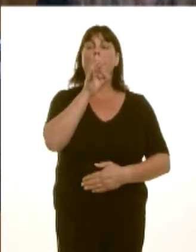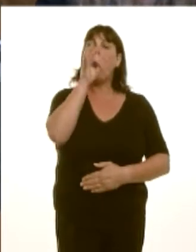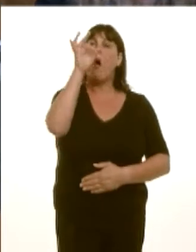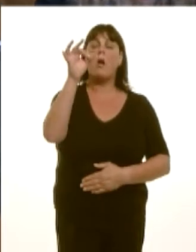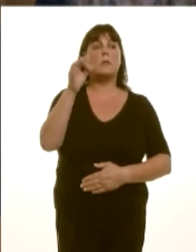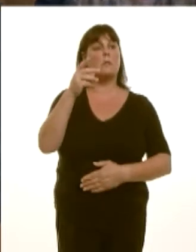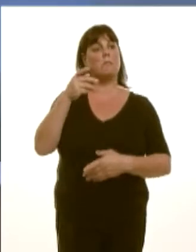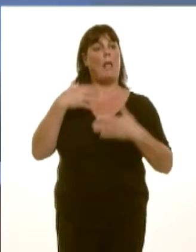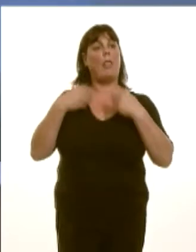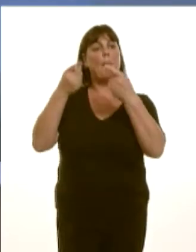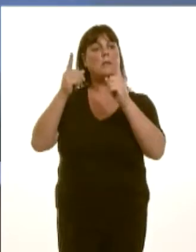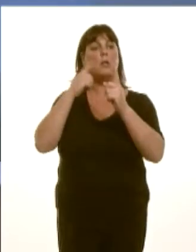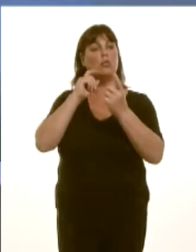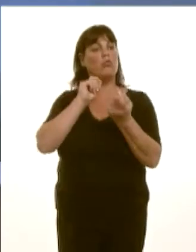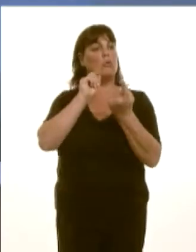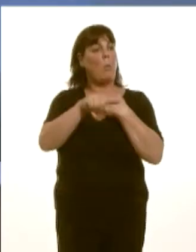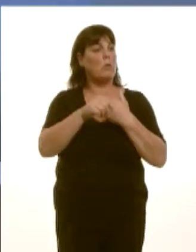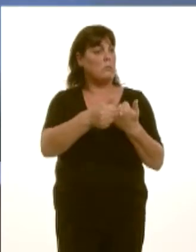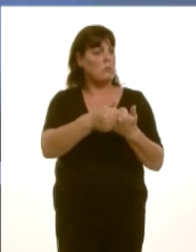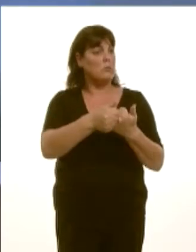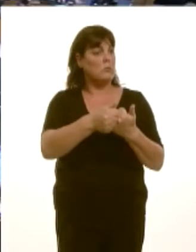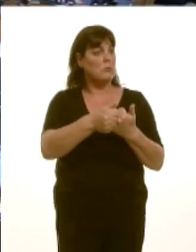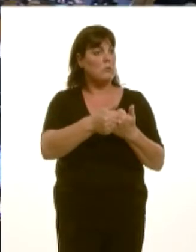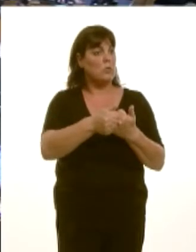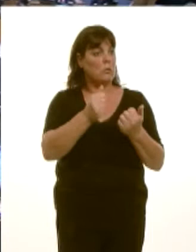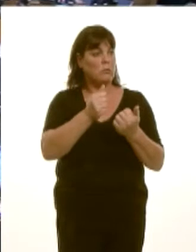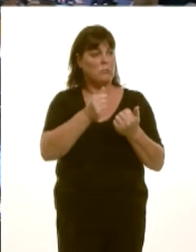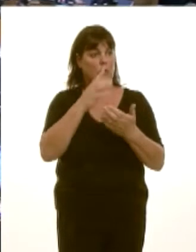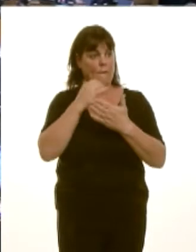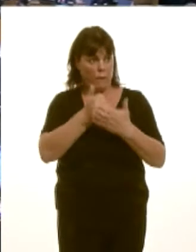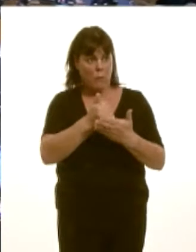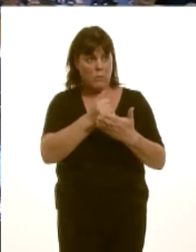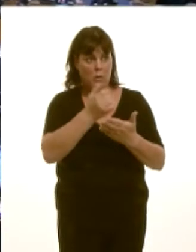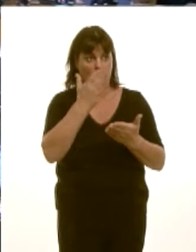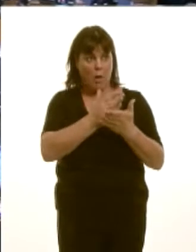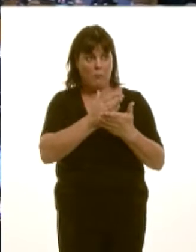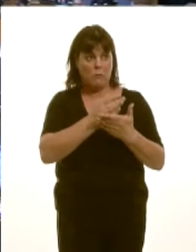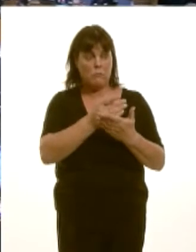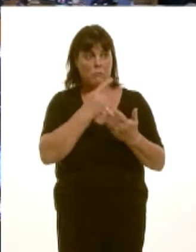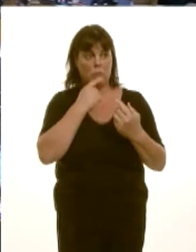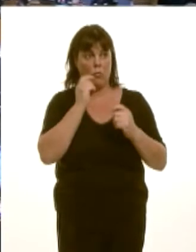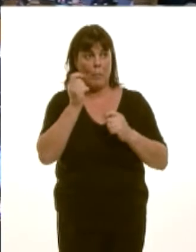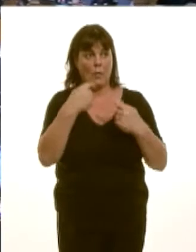the reassurance that he requires. Bethan Jenkins: First Minister, back in June, your colleague, the Minister for health, told